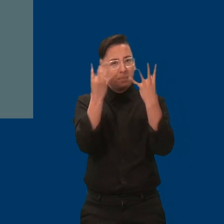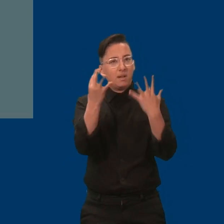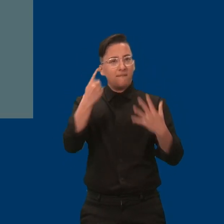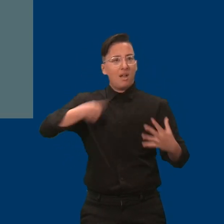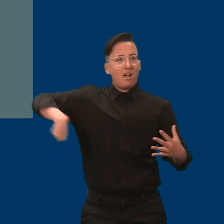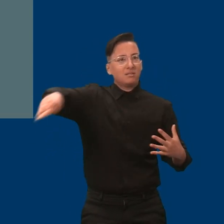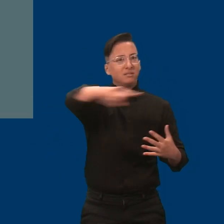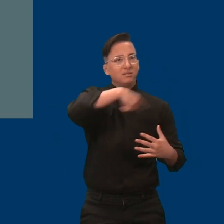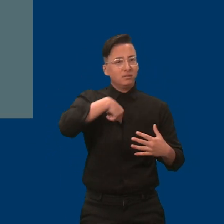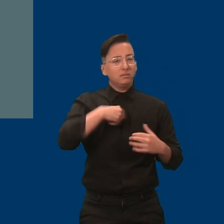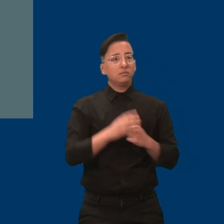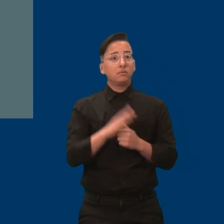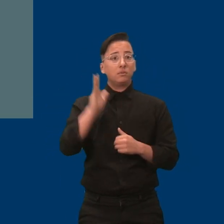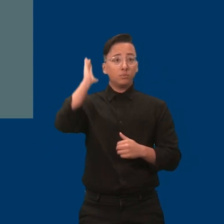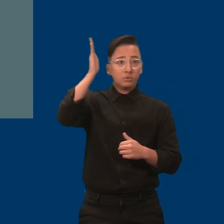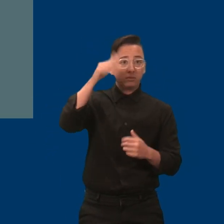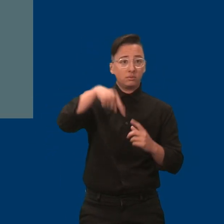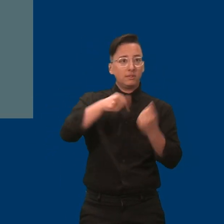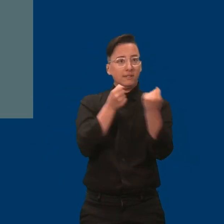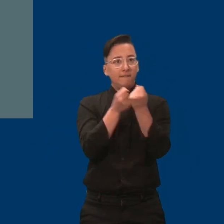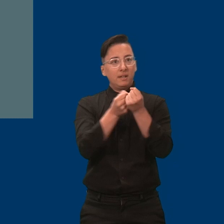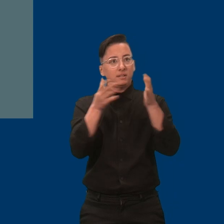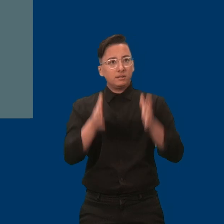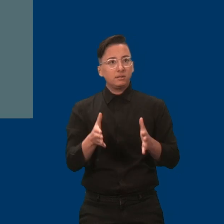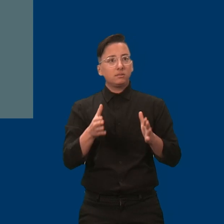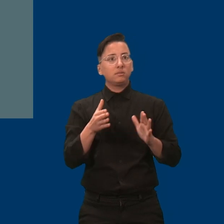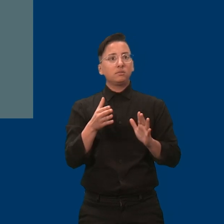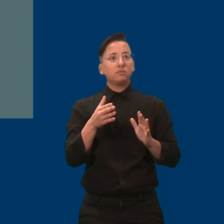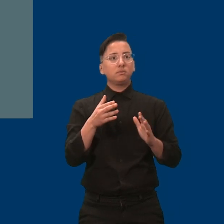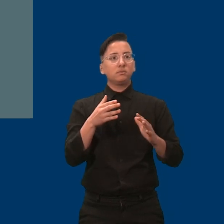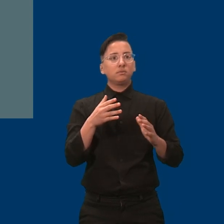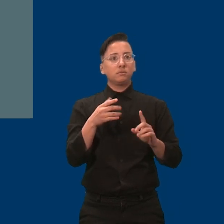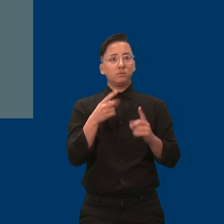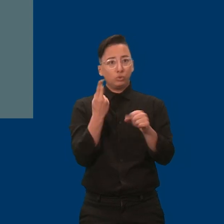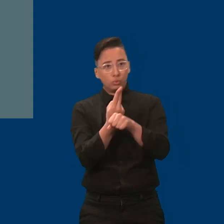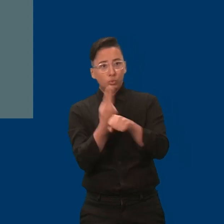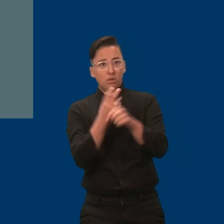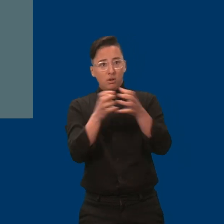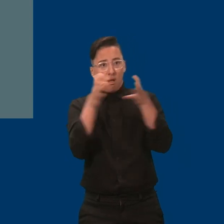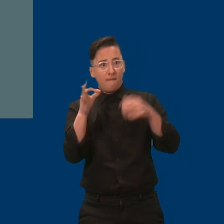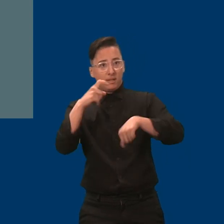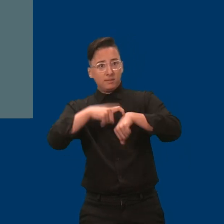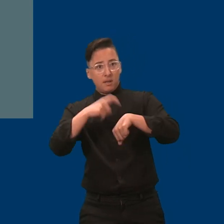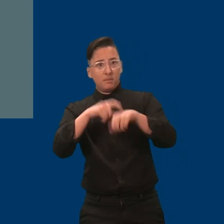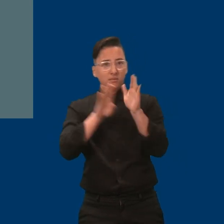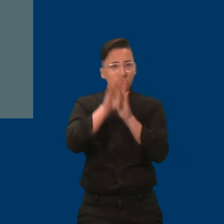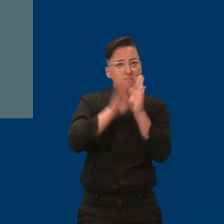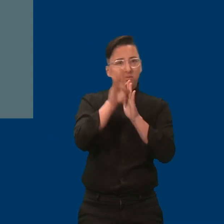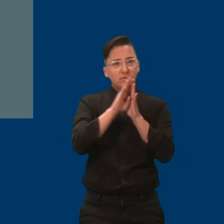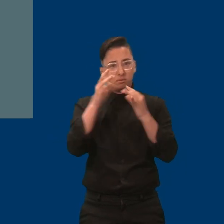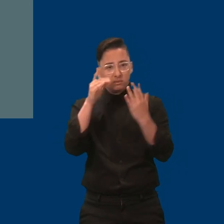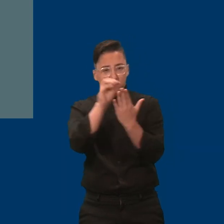weeks of their time to bring you their powerful stories. We hope you will be moved to action.